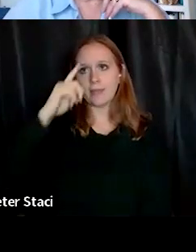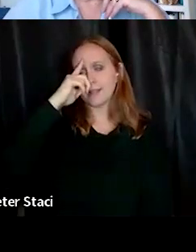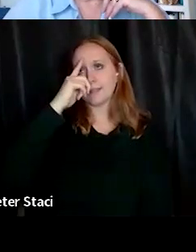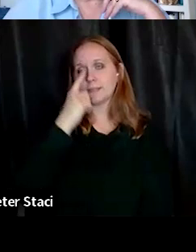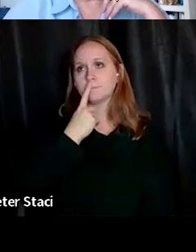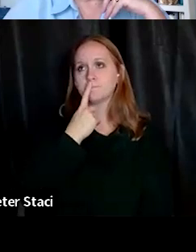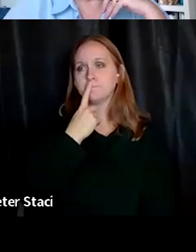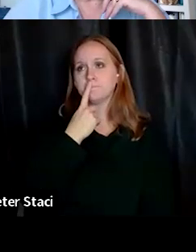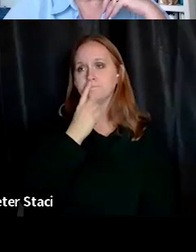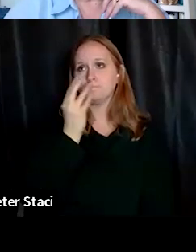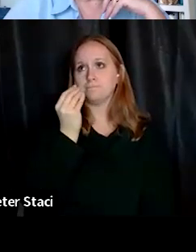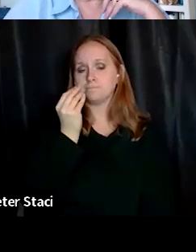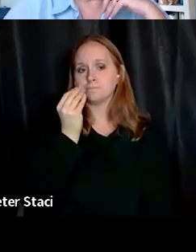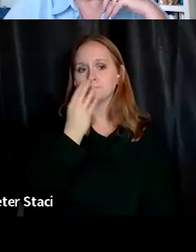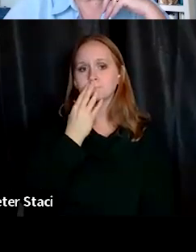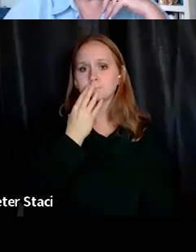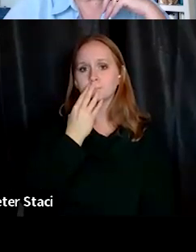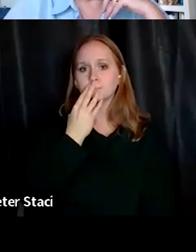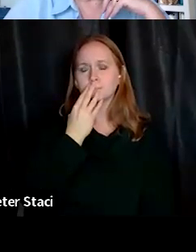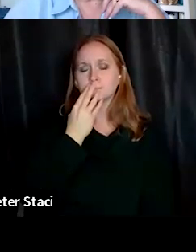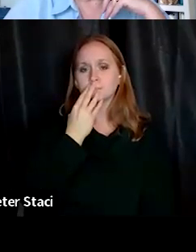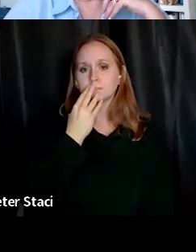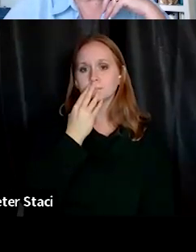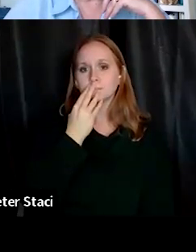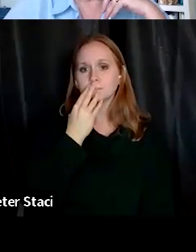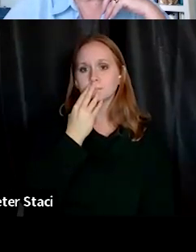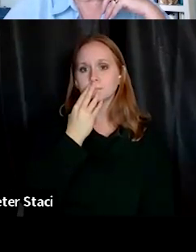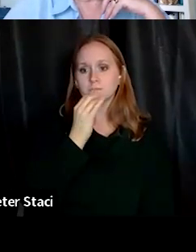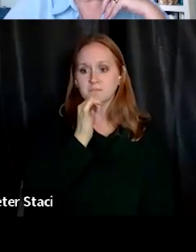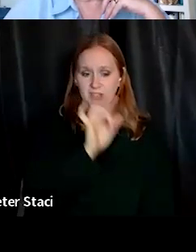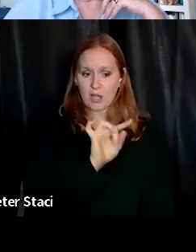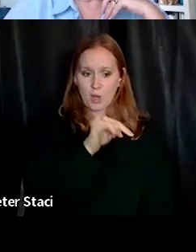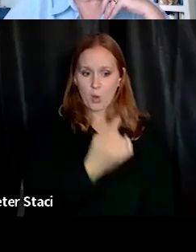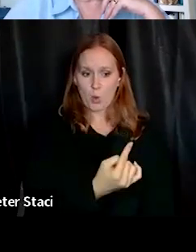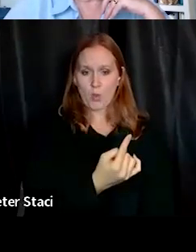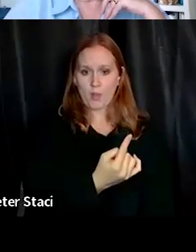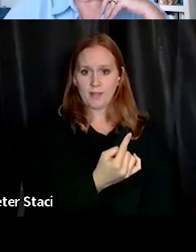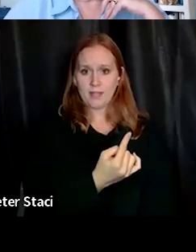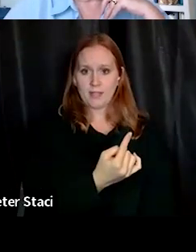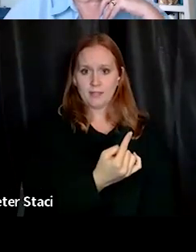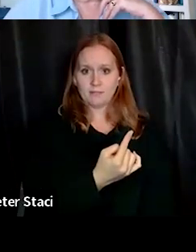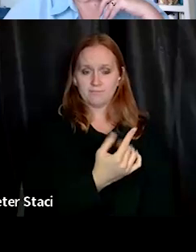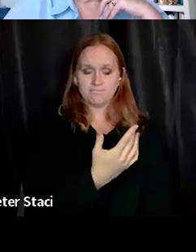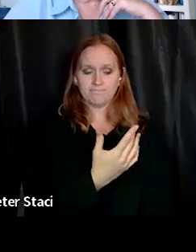It's not only a great part. It's a needed part. It should be a mandatory part